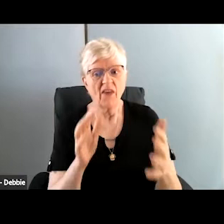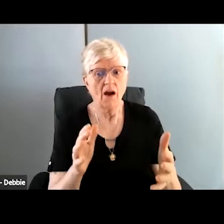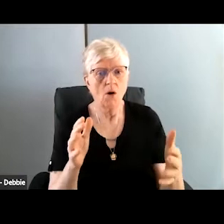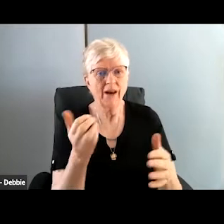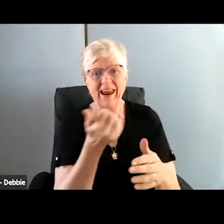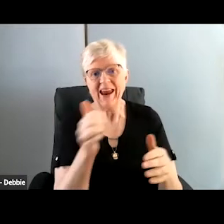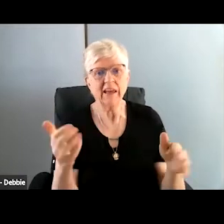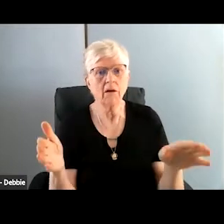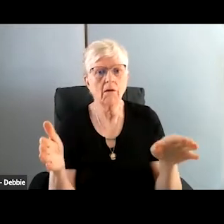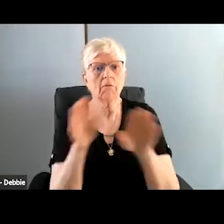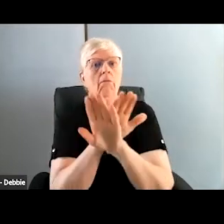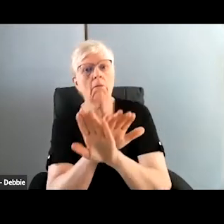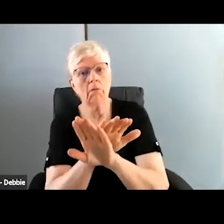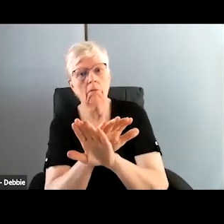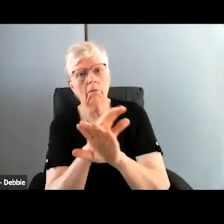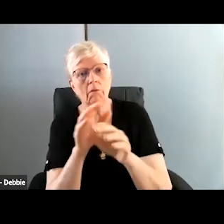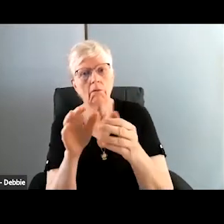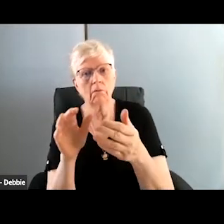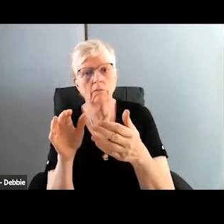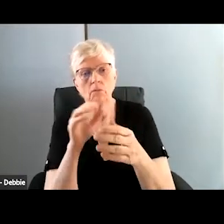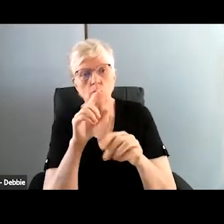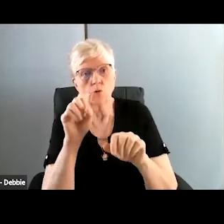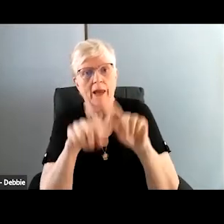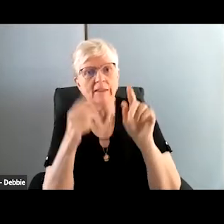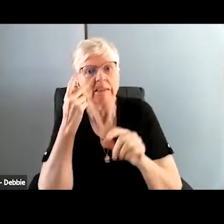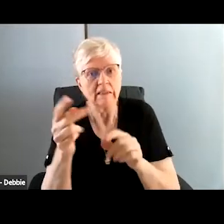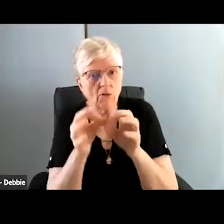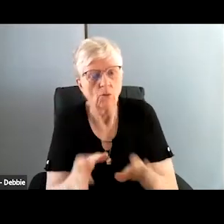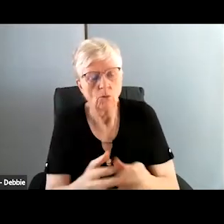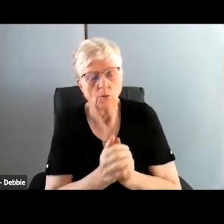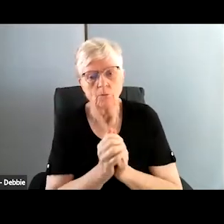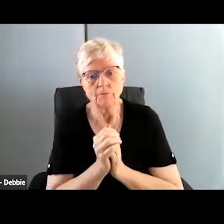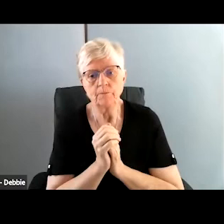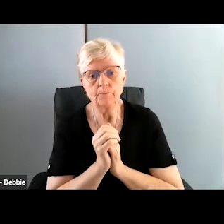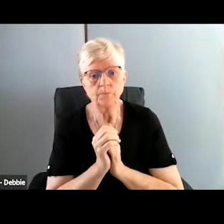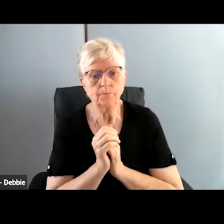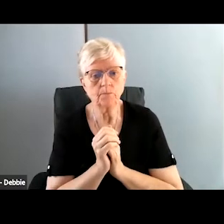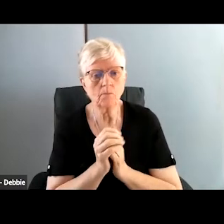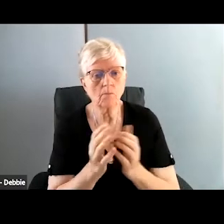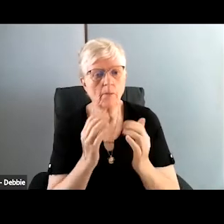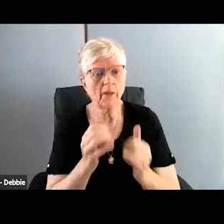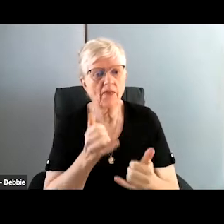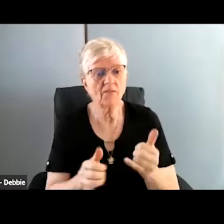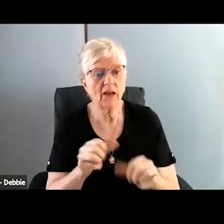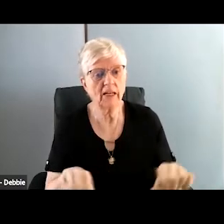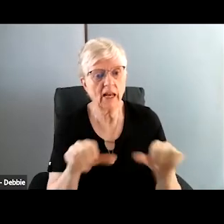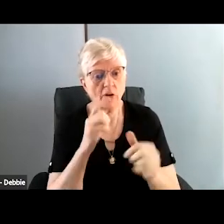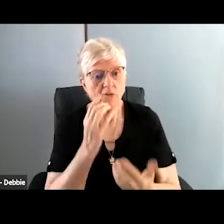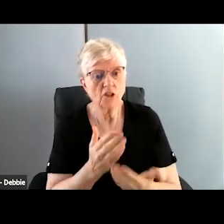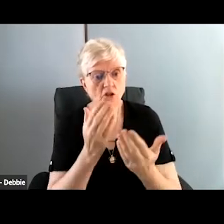OVERLAY COVERING THEM." AND THE FINAL AREA FOR SUGGESTION WAS AND THE FINAL AREA FOR SUGGESTION WAS MULTIMEDIA AND THE